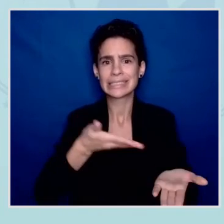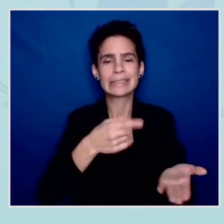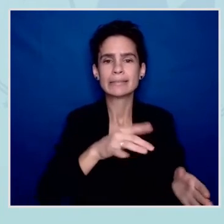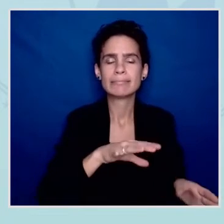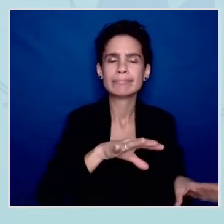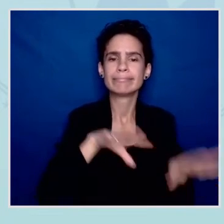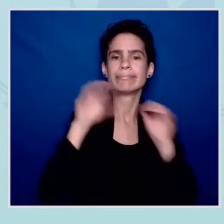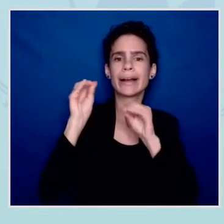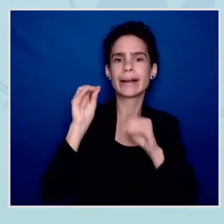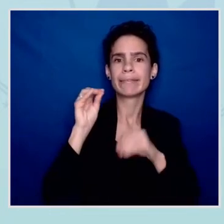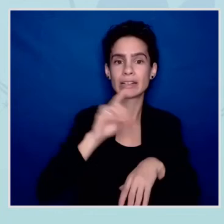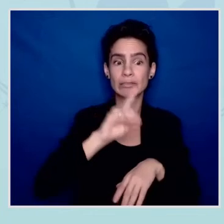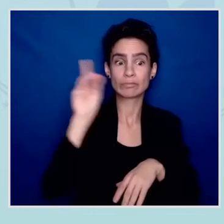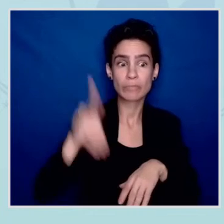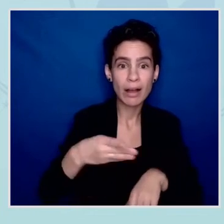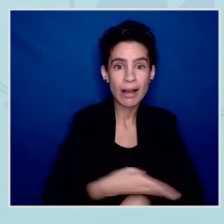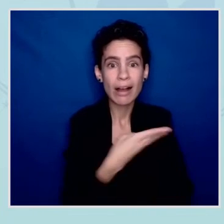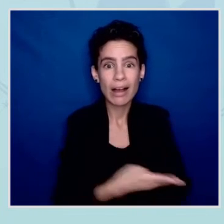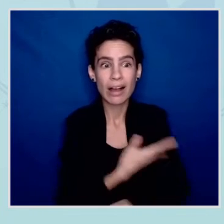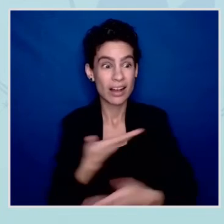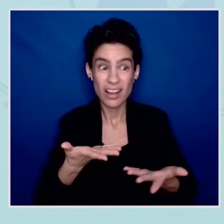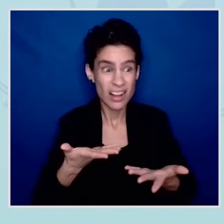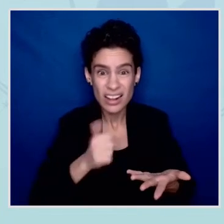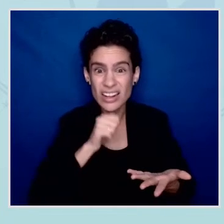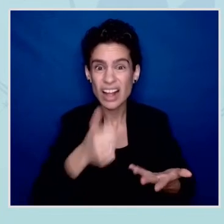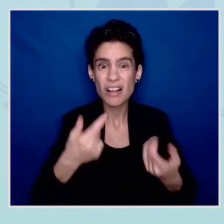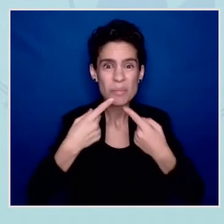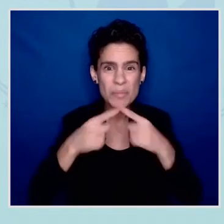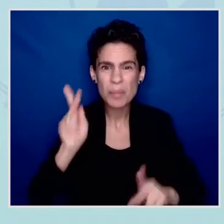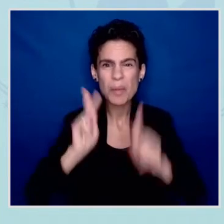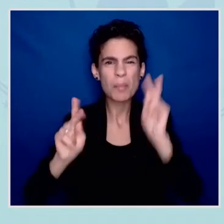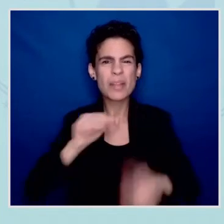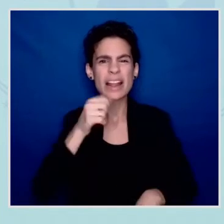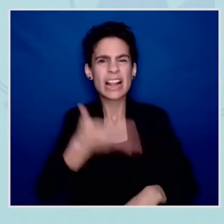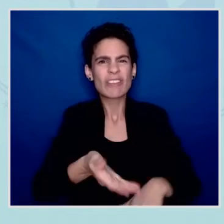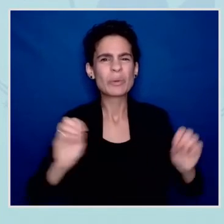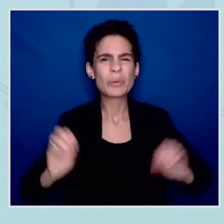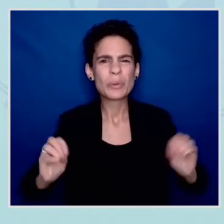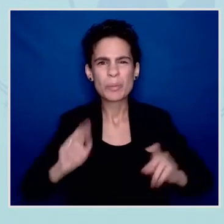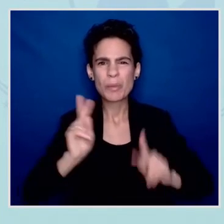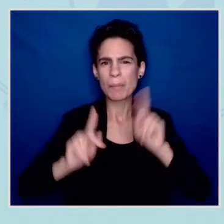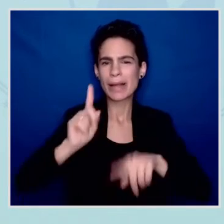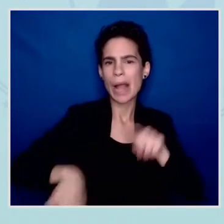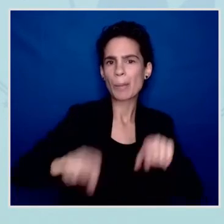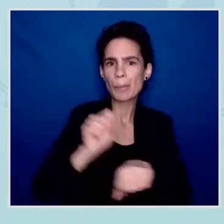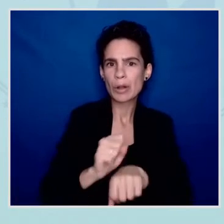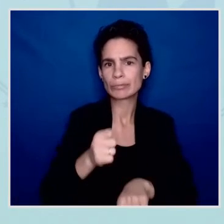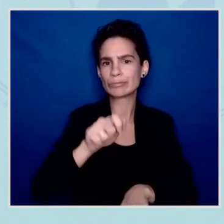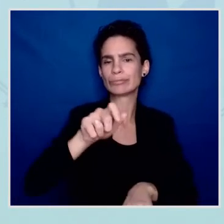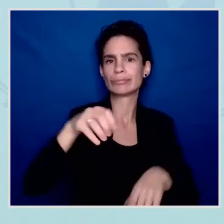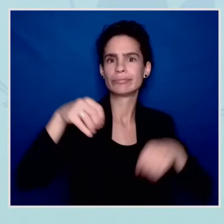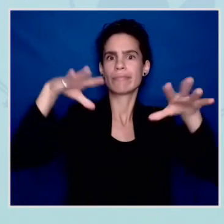THE GREAT RECESSION, ALMOST EVERYONE WHO KNEW HOW TO PROGRAM